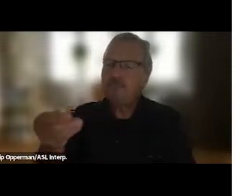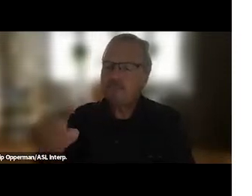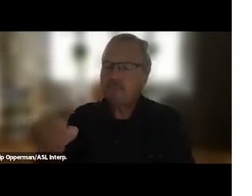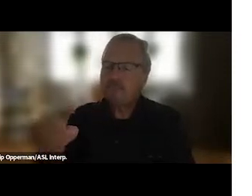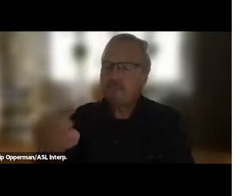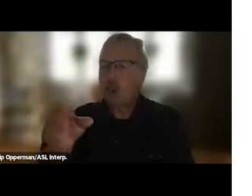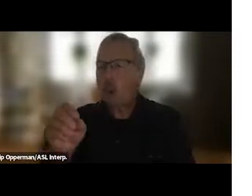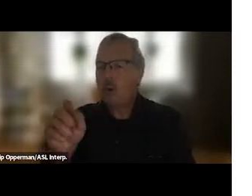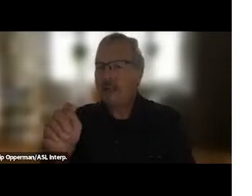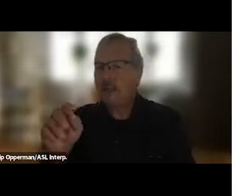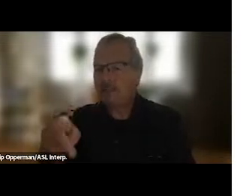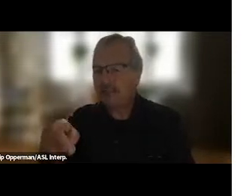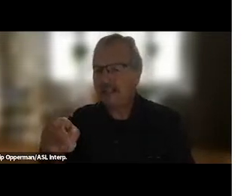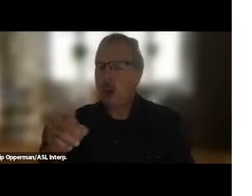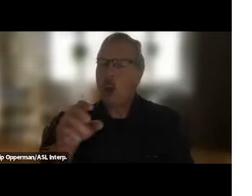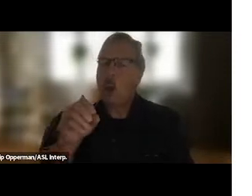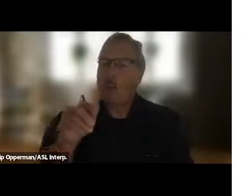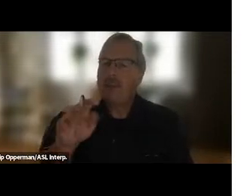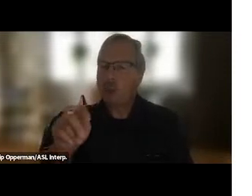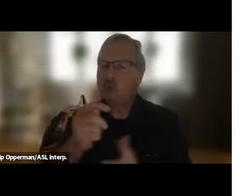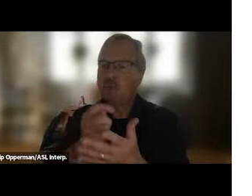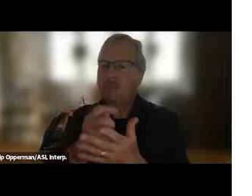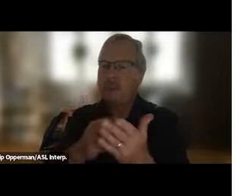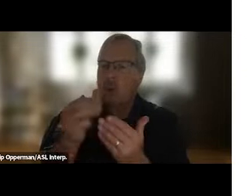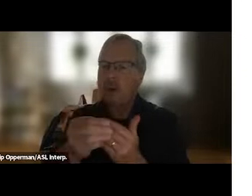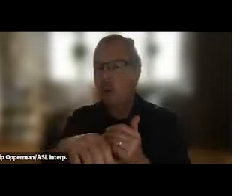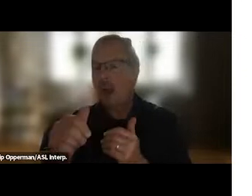or opioid treatment programs or other MAT providers,